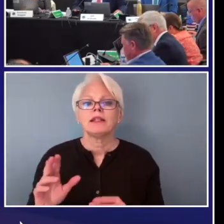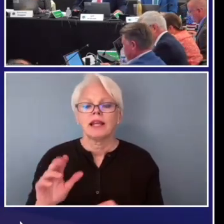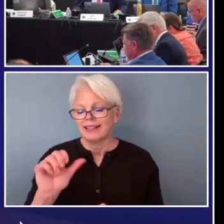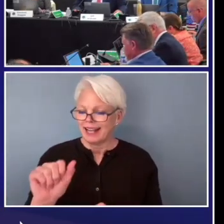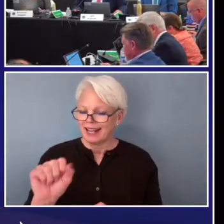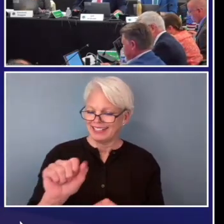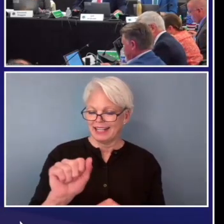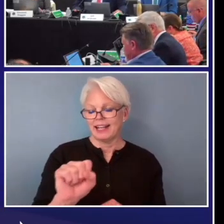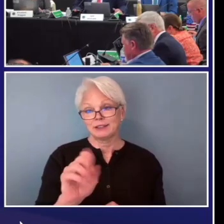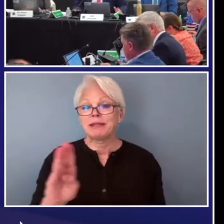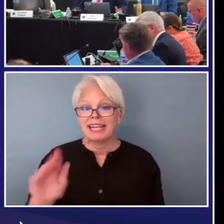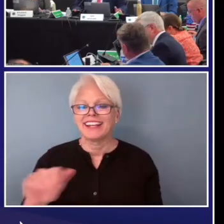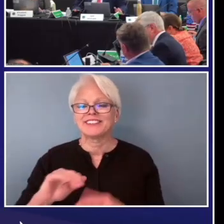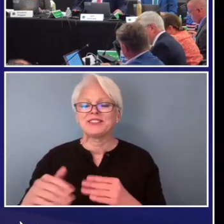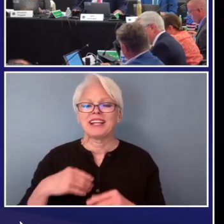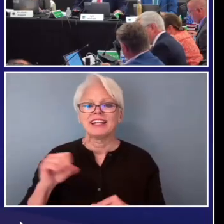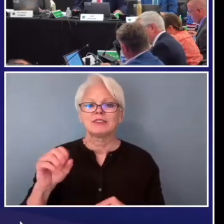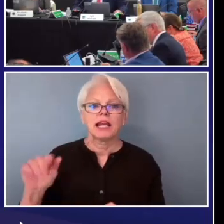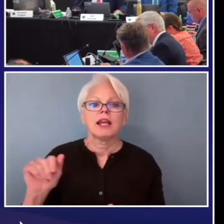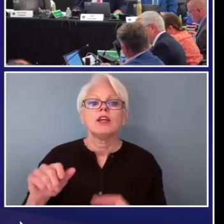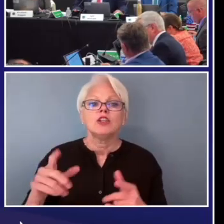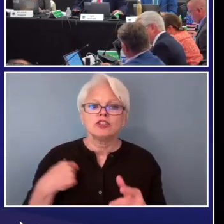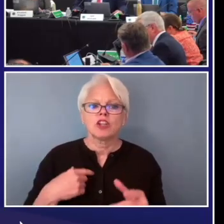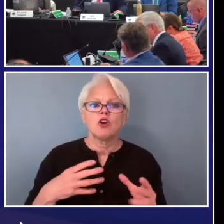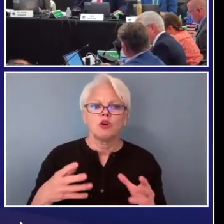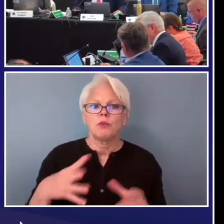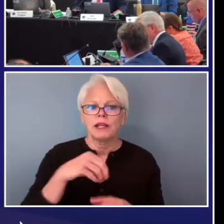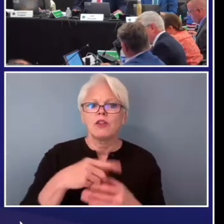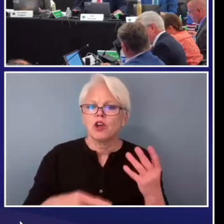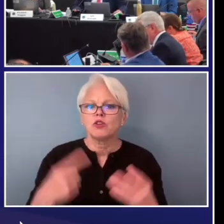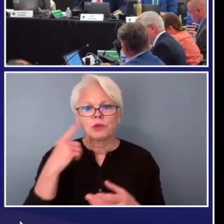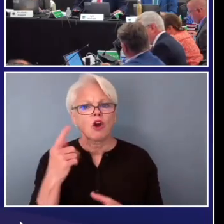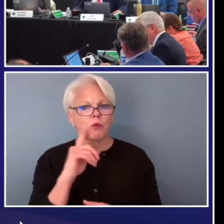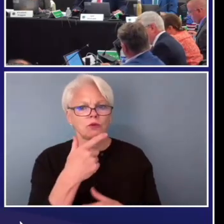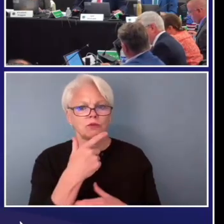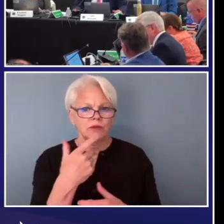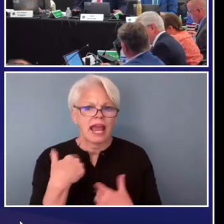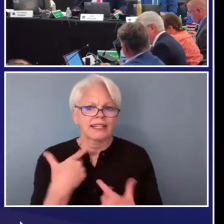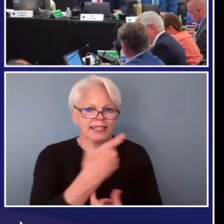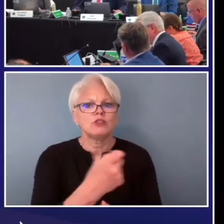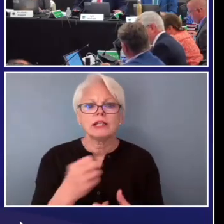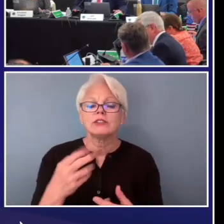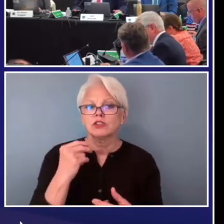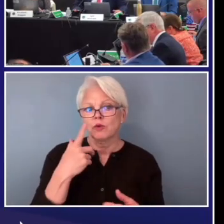bases as we could anybody that we thought had an interest. And so that's reflected here,